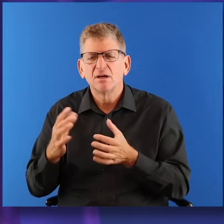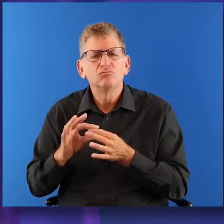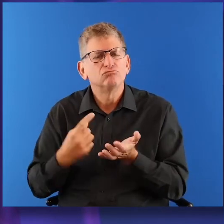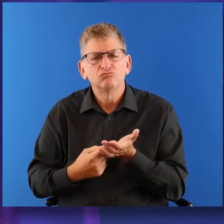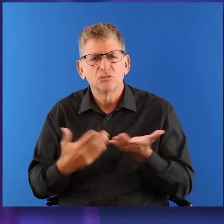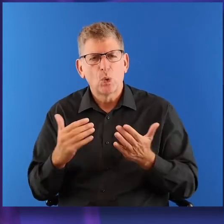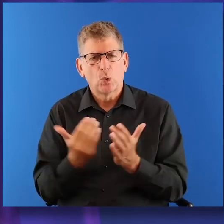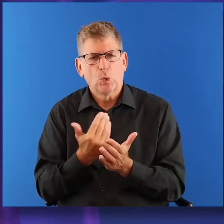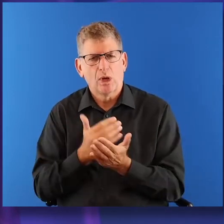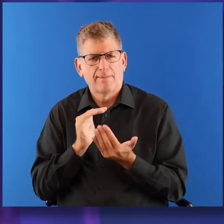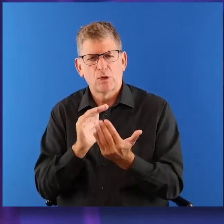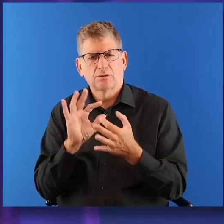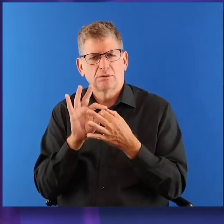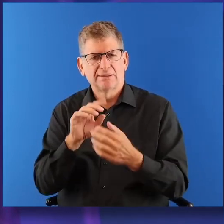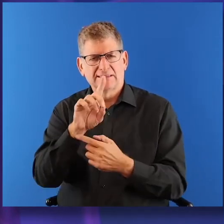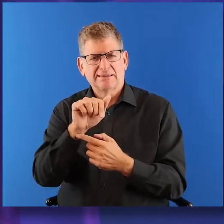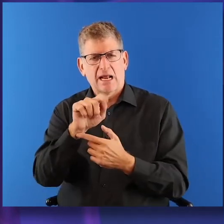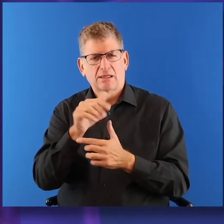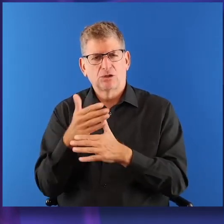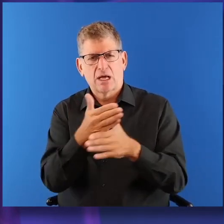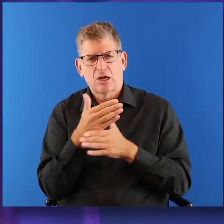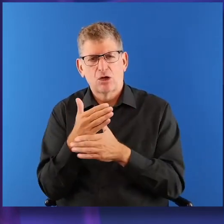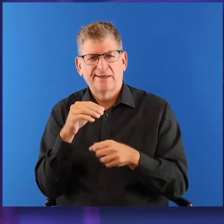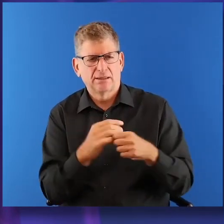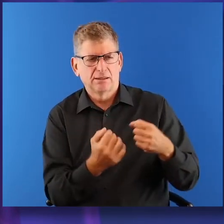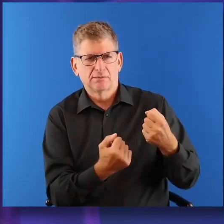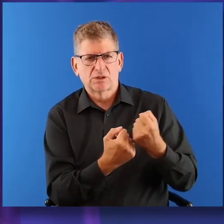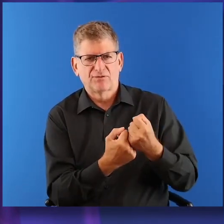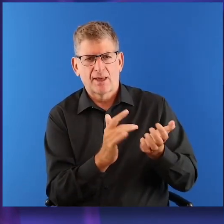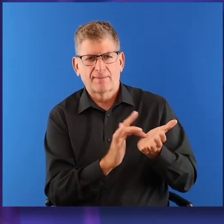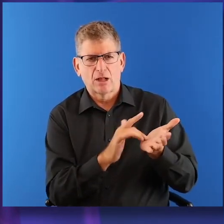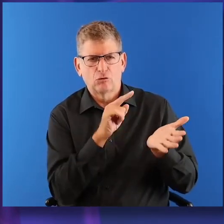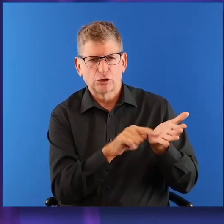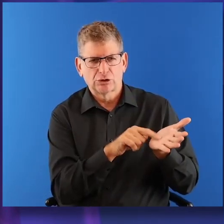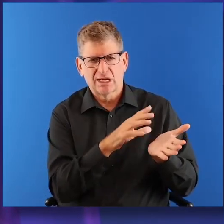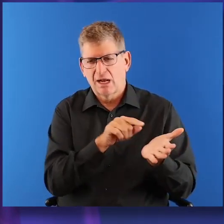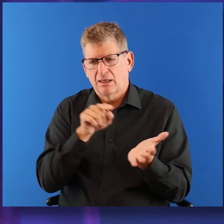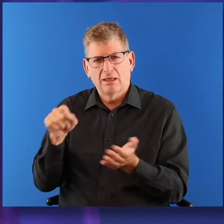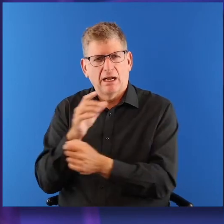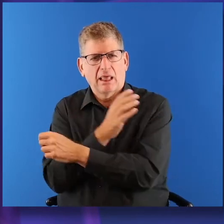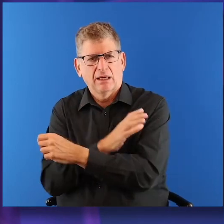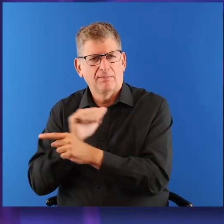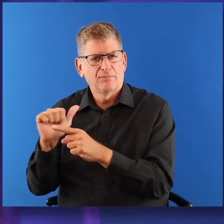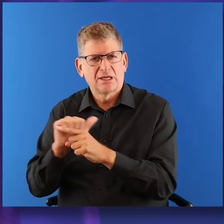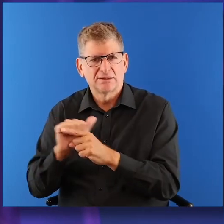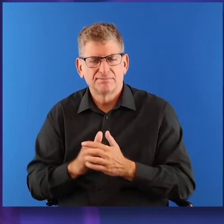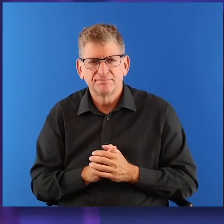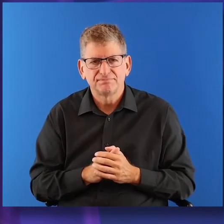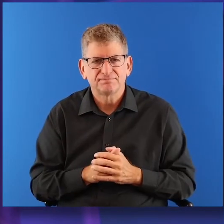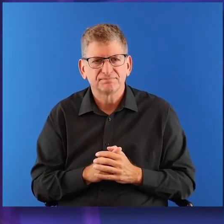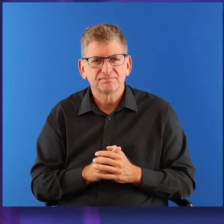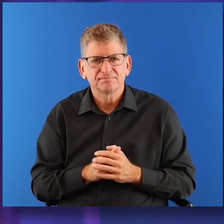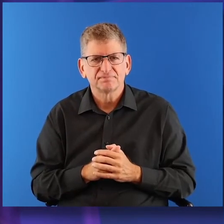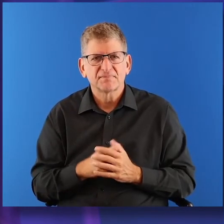supportive medical research and clinical practice. I'm guessing that everyone